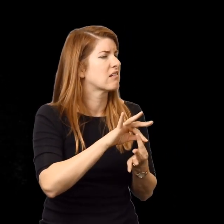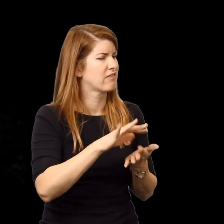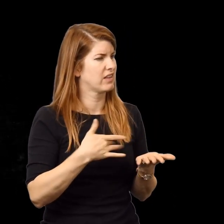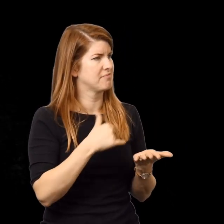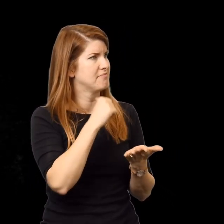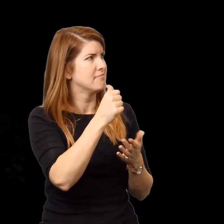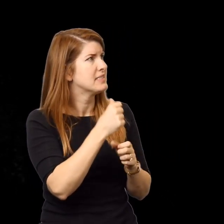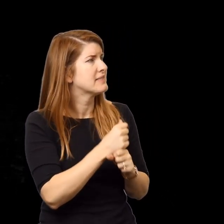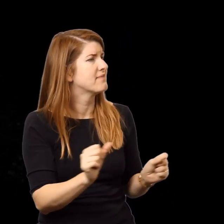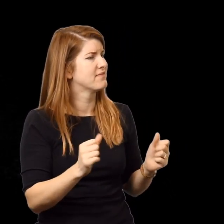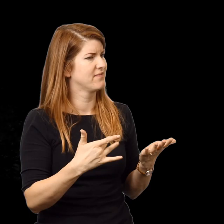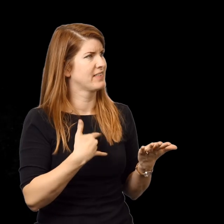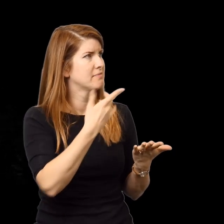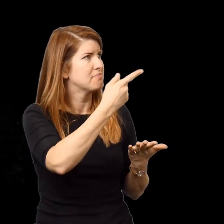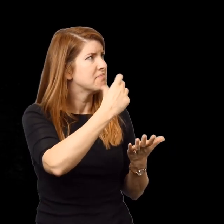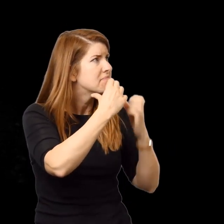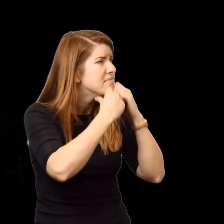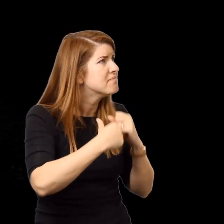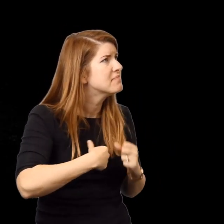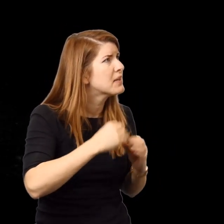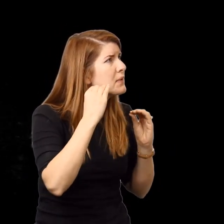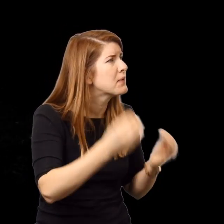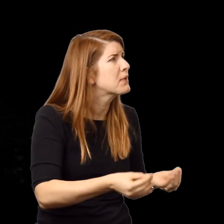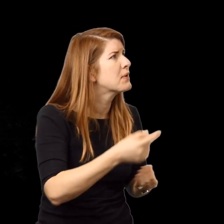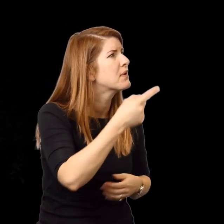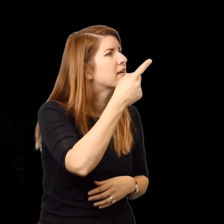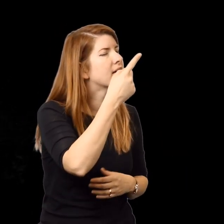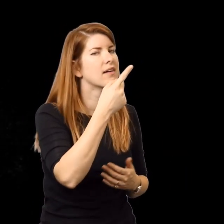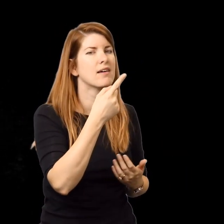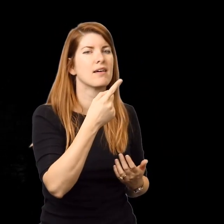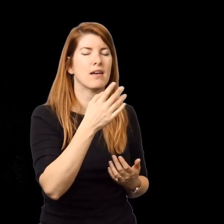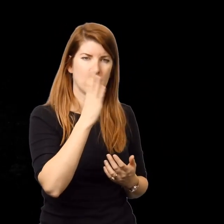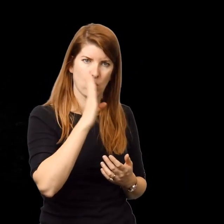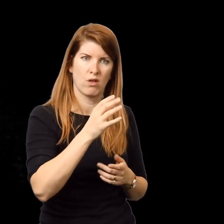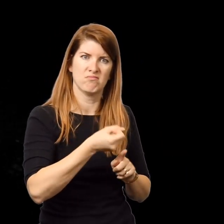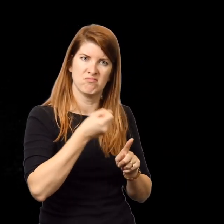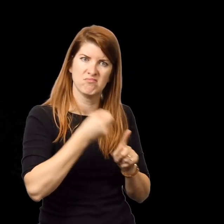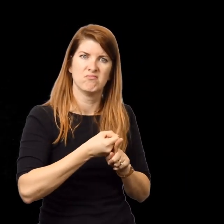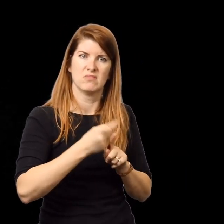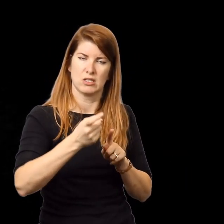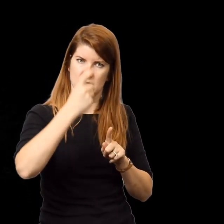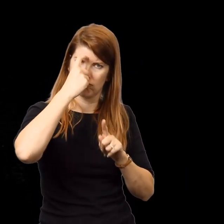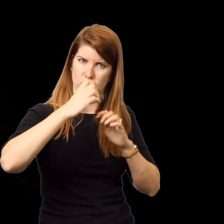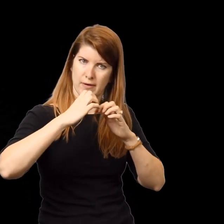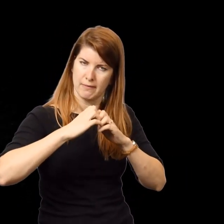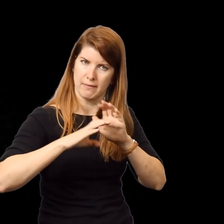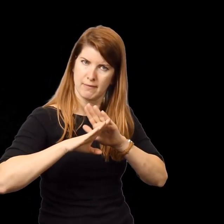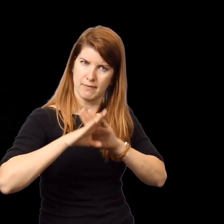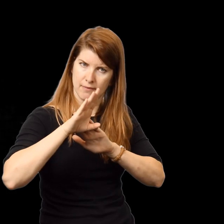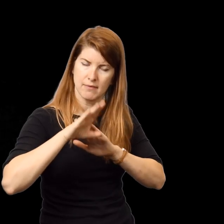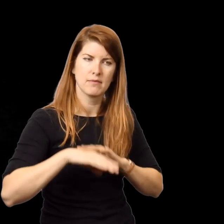They don't feel as safe or as cared for in relationships, which directly affects their brain growth.